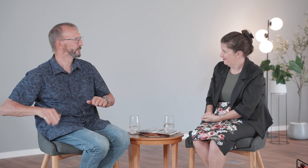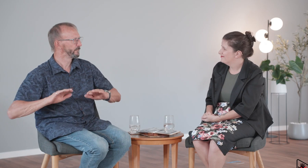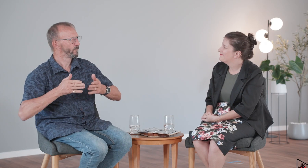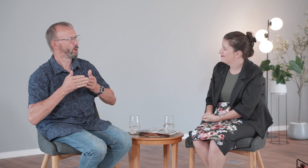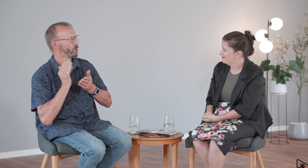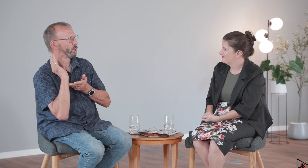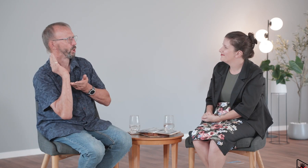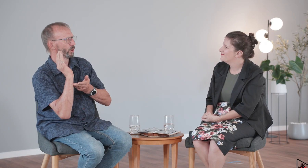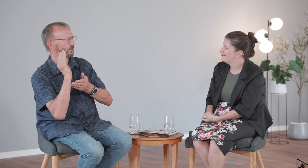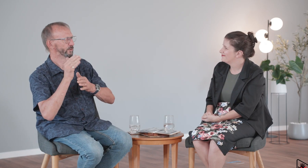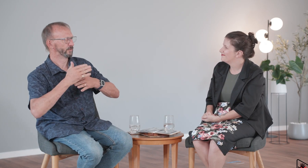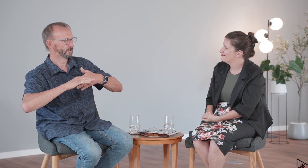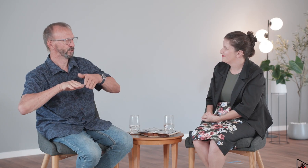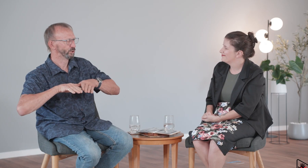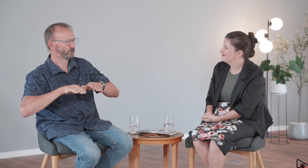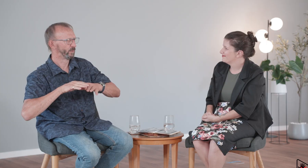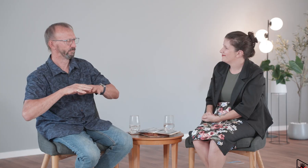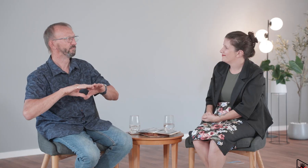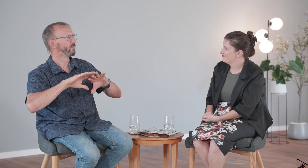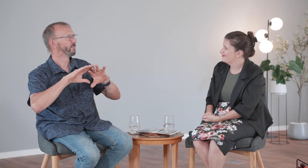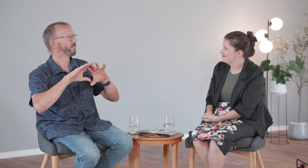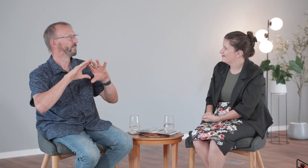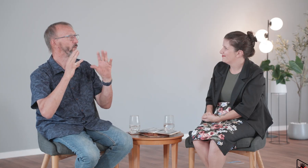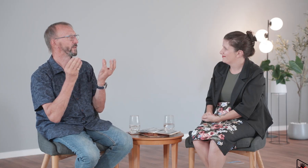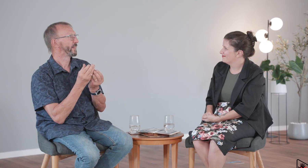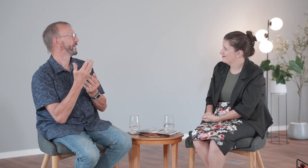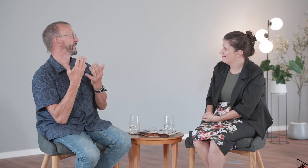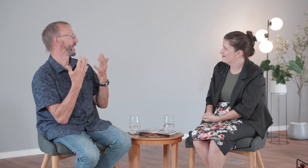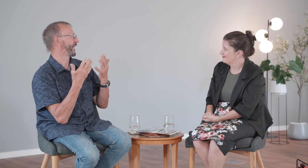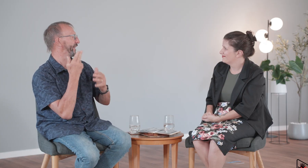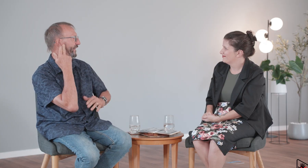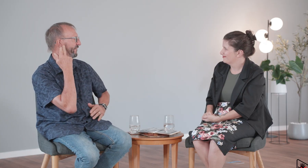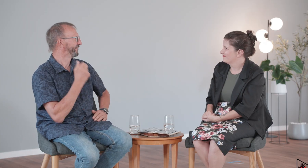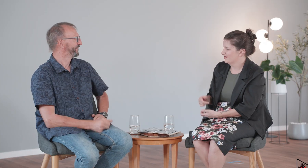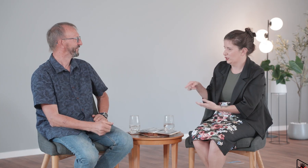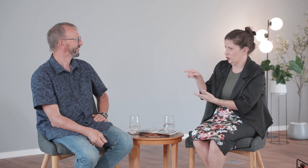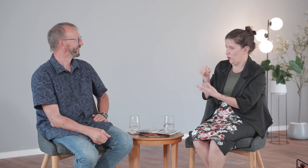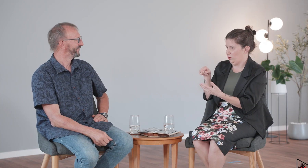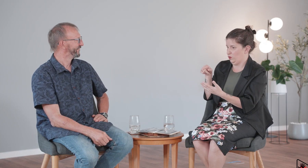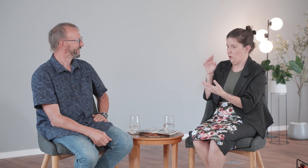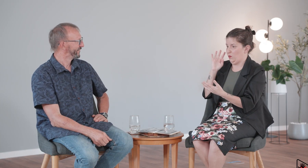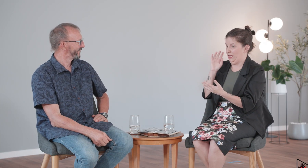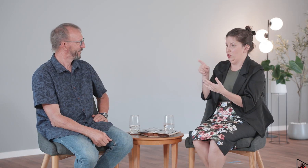area for all the upholstery needs in the yacht. And so altogether there were 10 Deaf staff there.